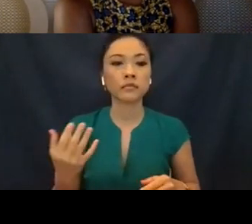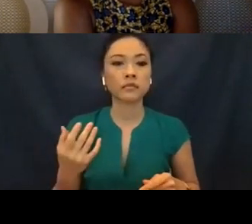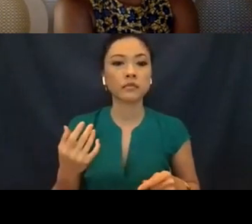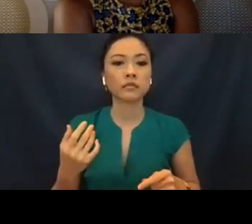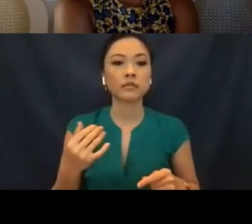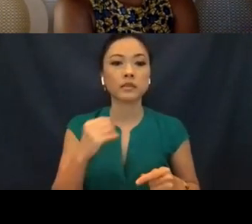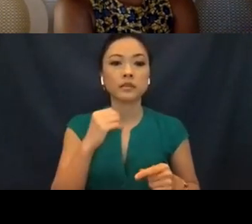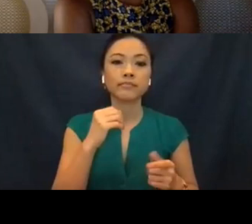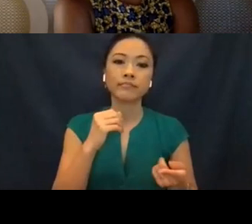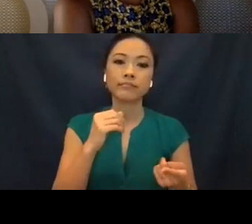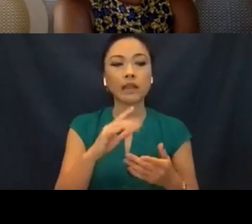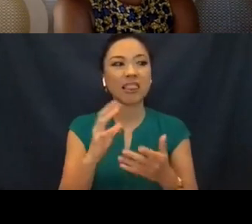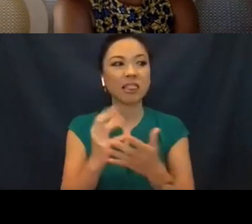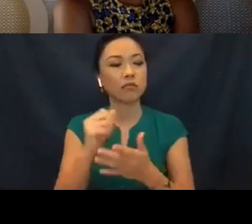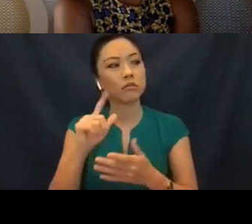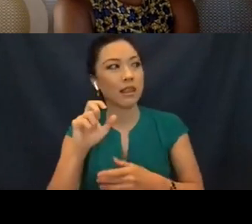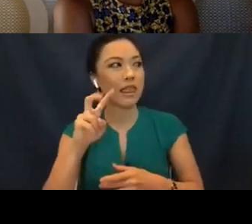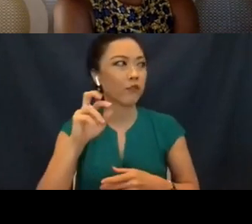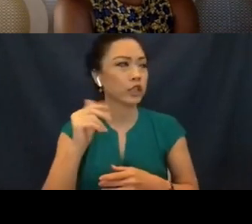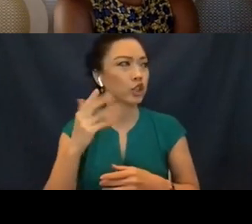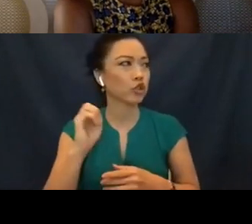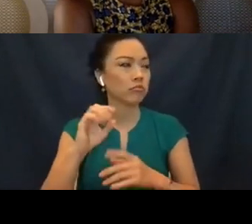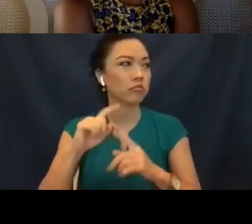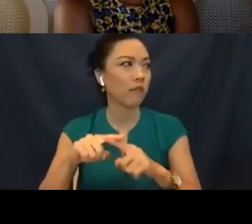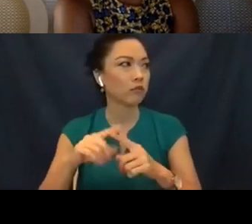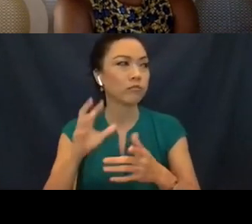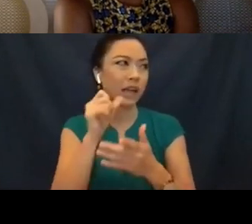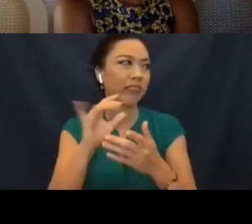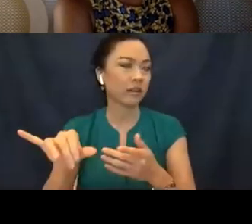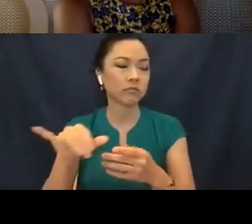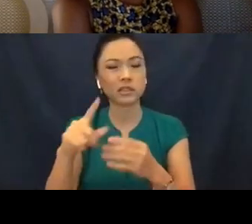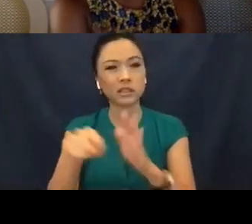I appreciate that about what you said. Other folks?